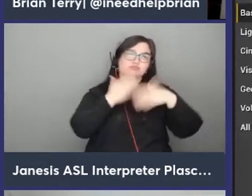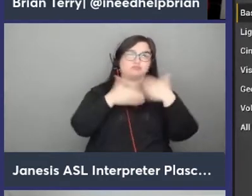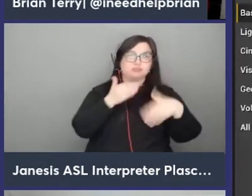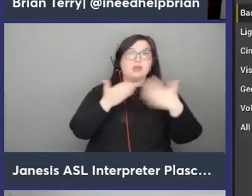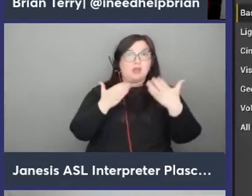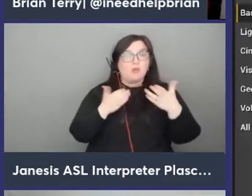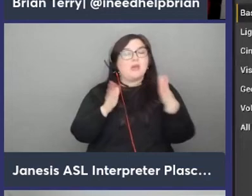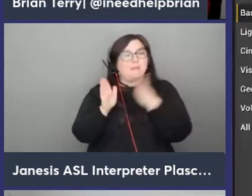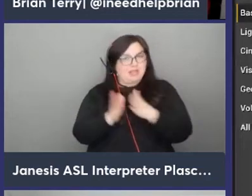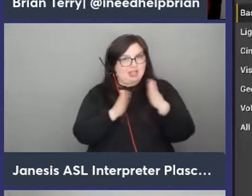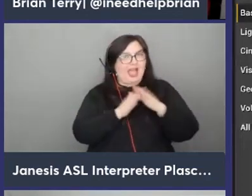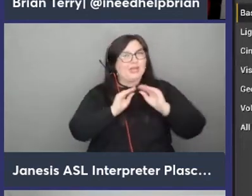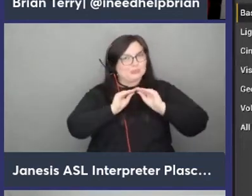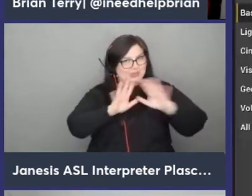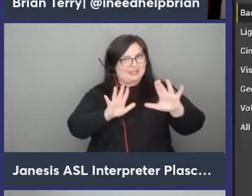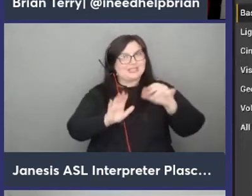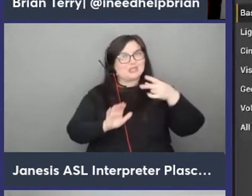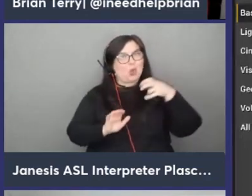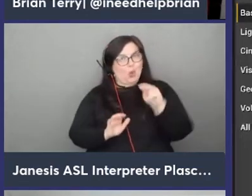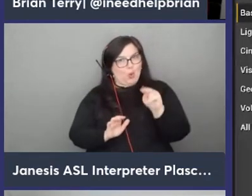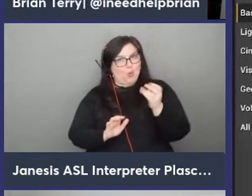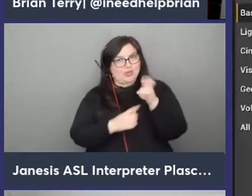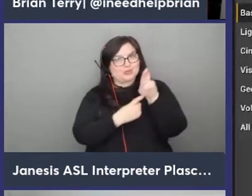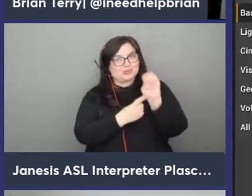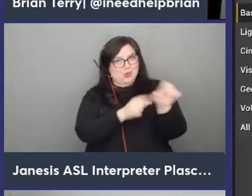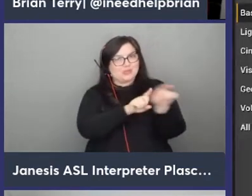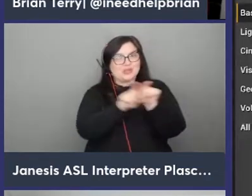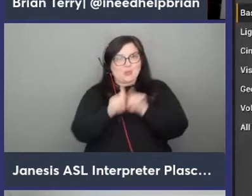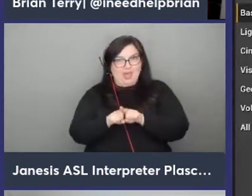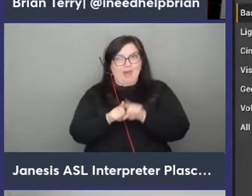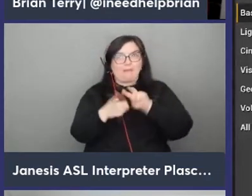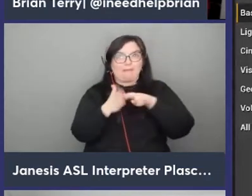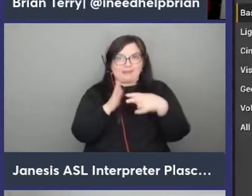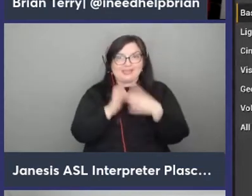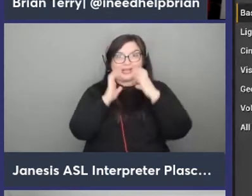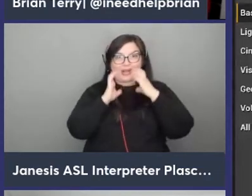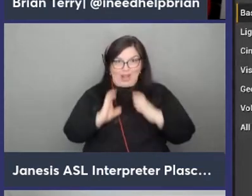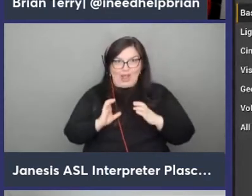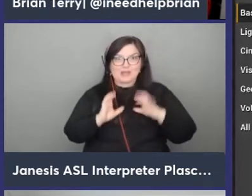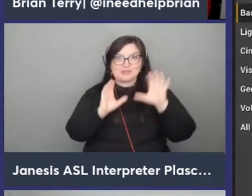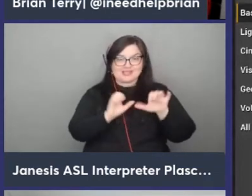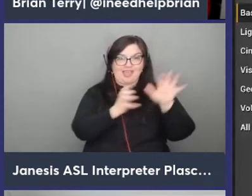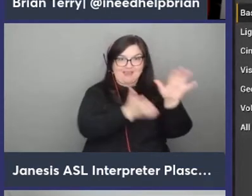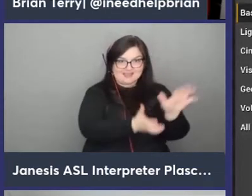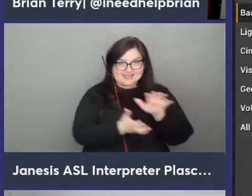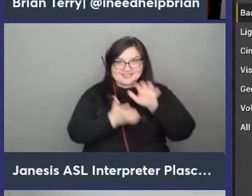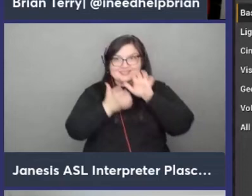so that customers can take this and also look at how things were implemented into this